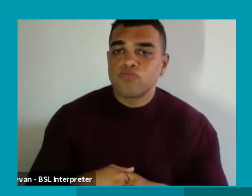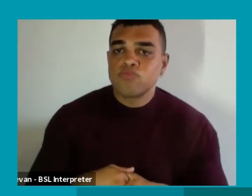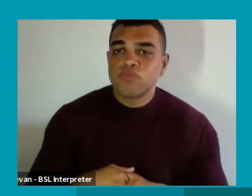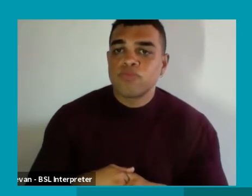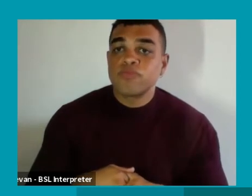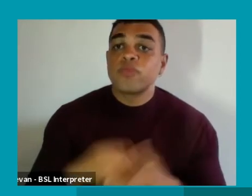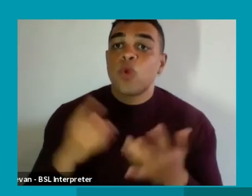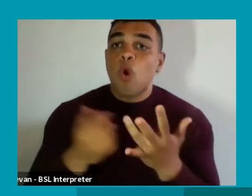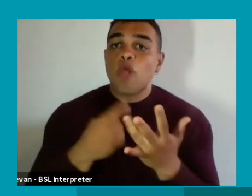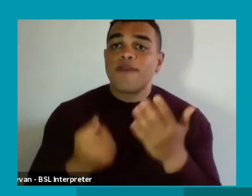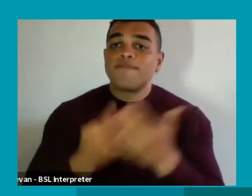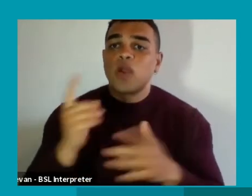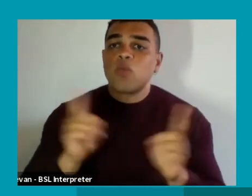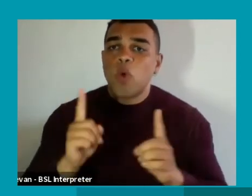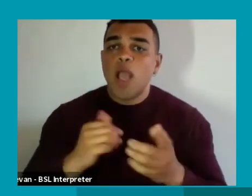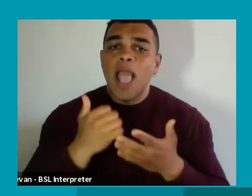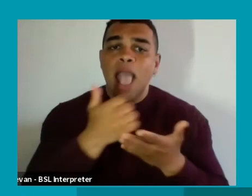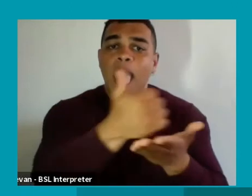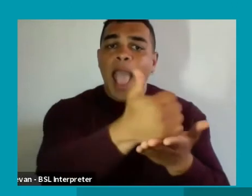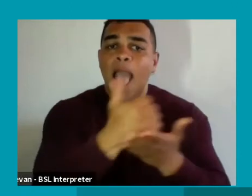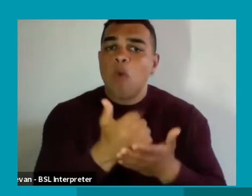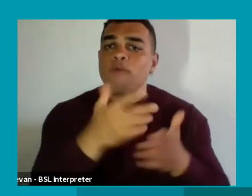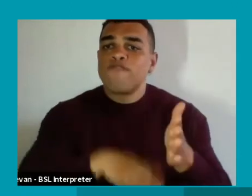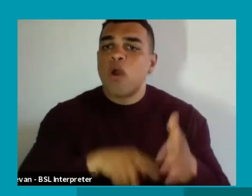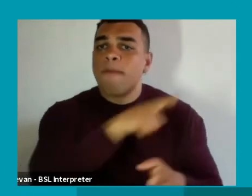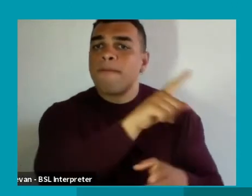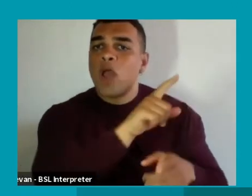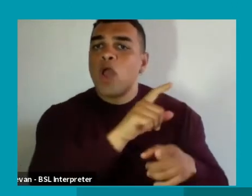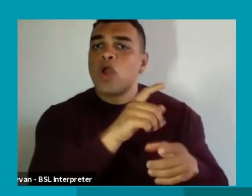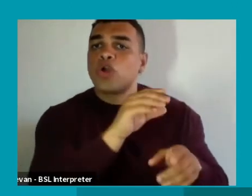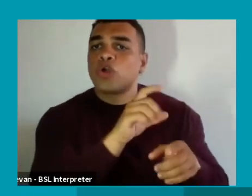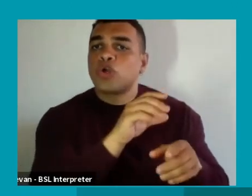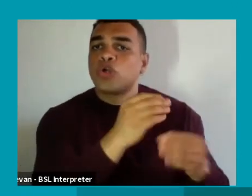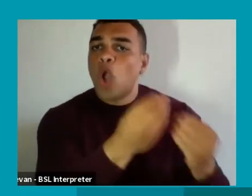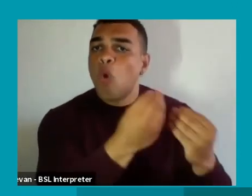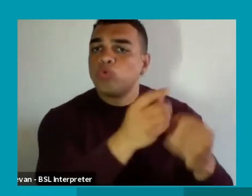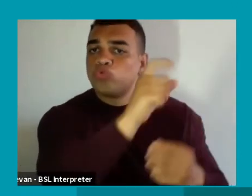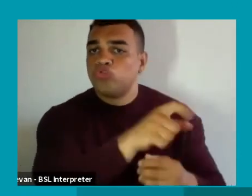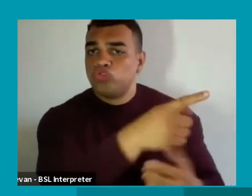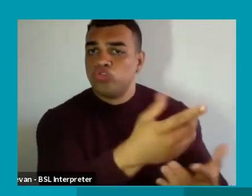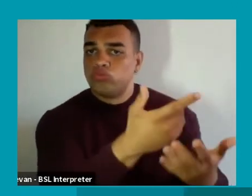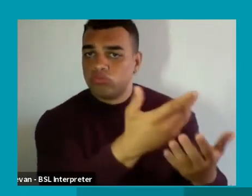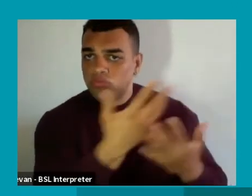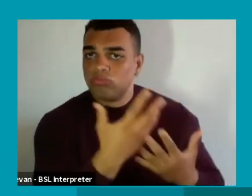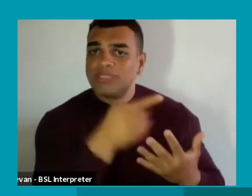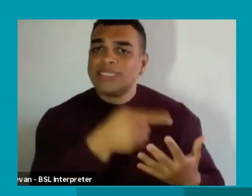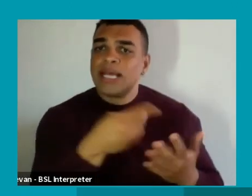needs are and we help support you on that job search journey. So here's two webinars that are coming up.